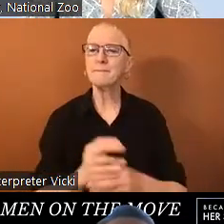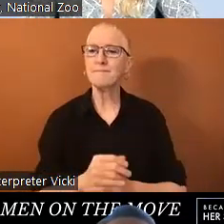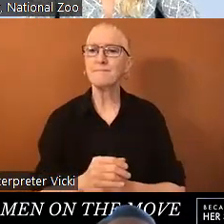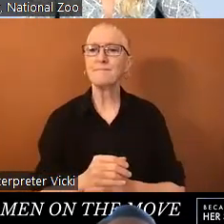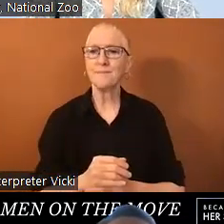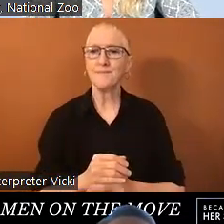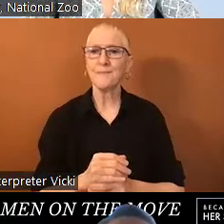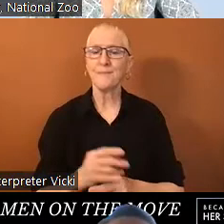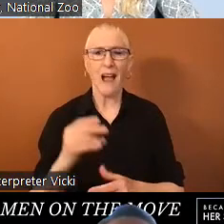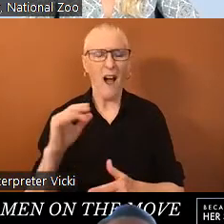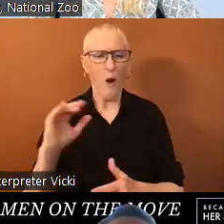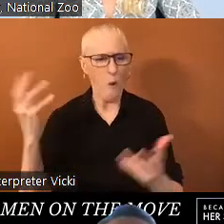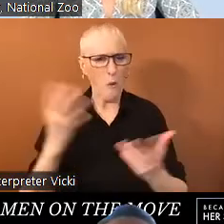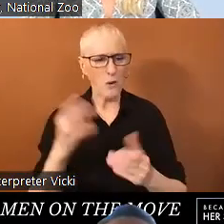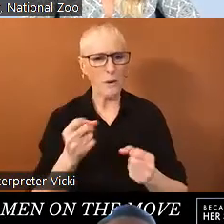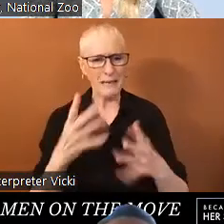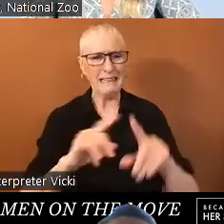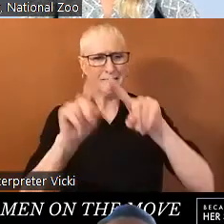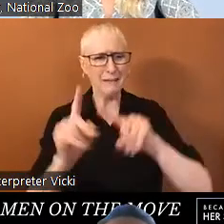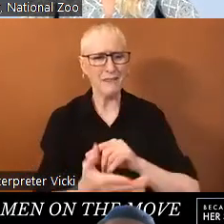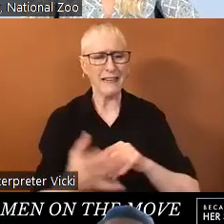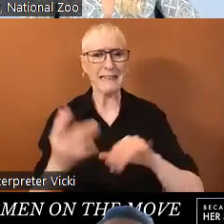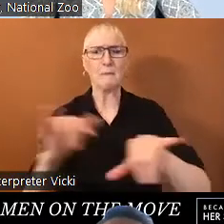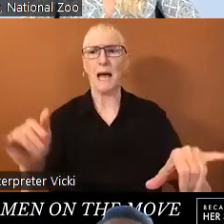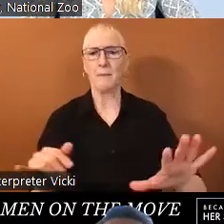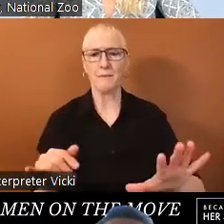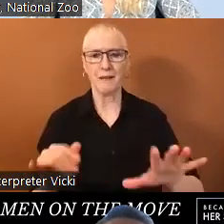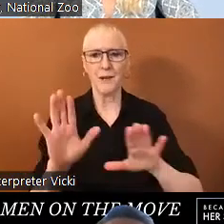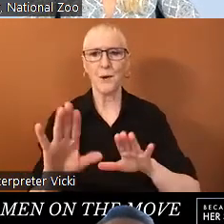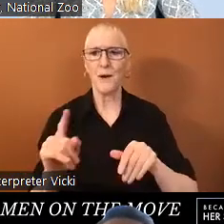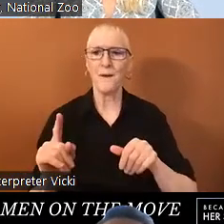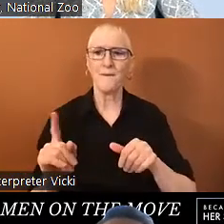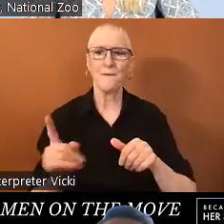It sounds like you're doing a lot of different things all at the same time. You're first finding the whales,